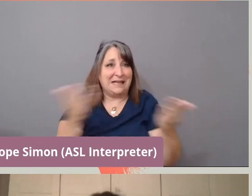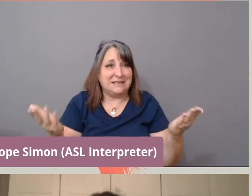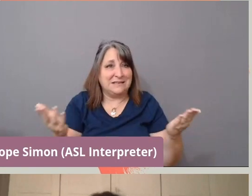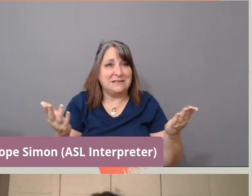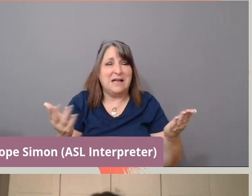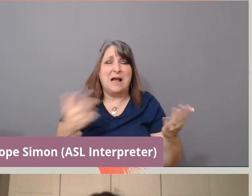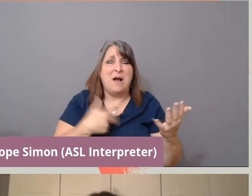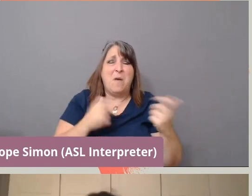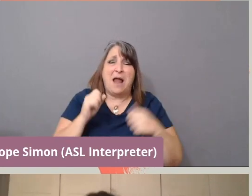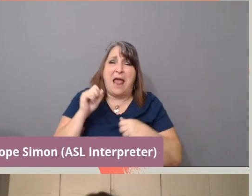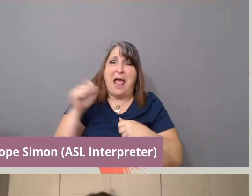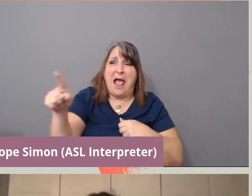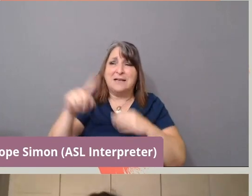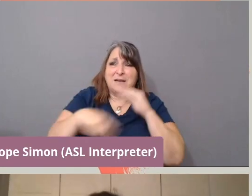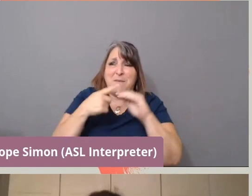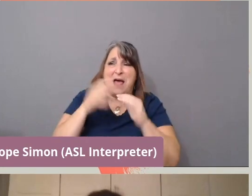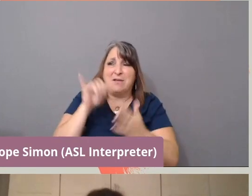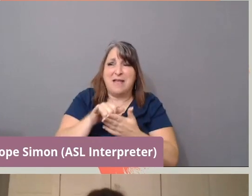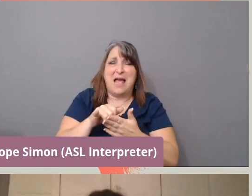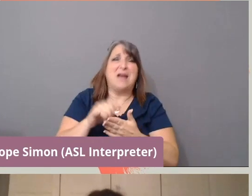And we'll talk more with the whole group about the journey,